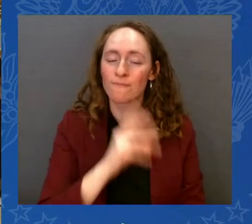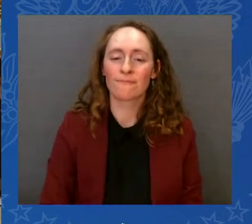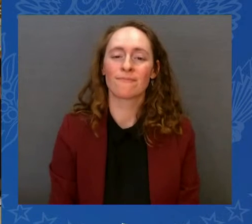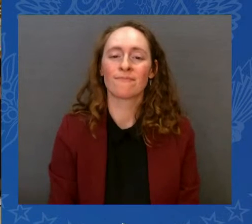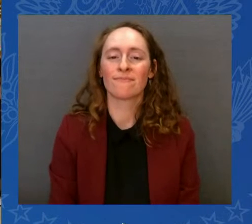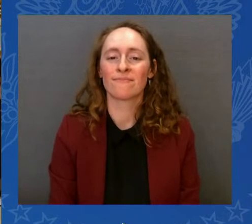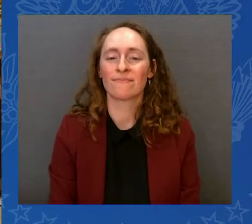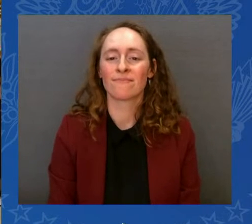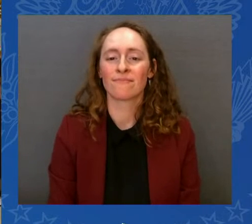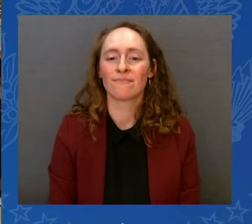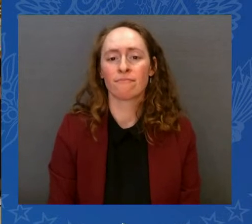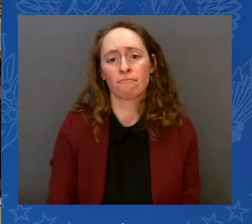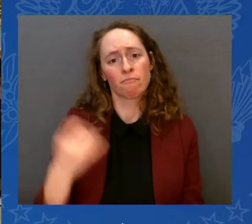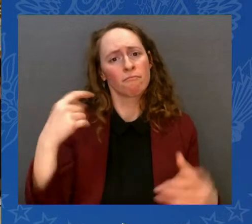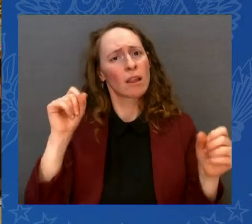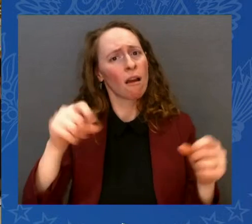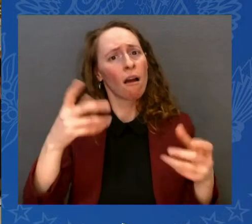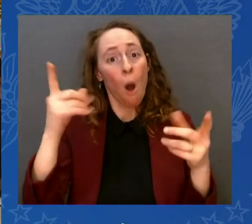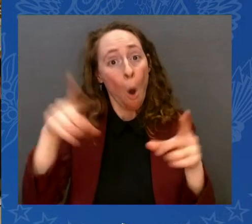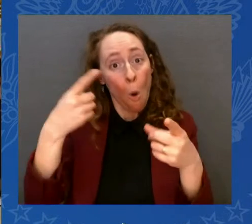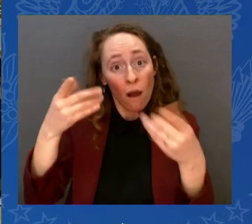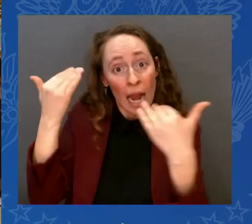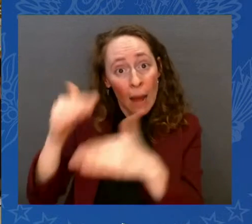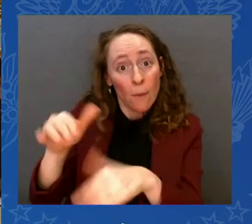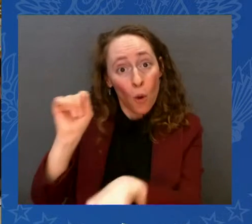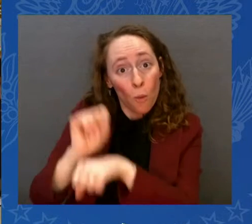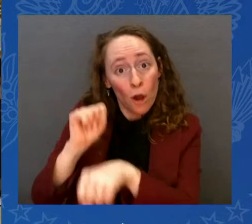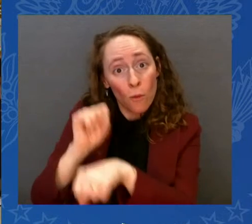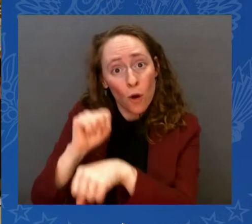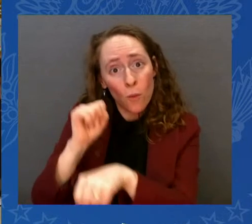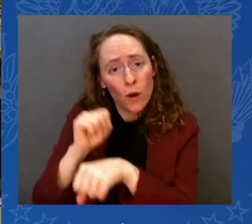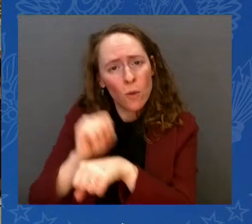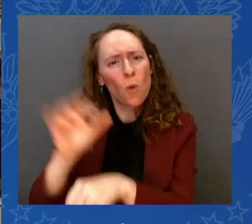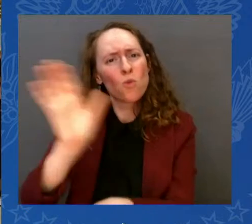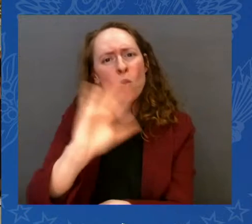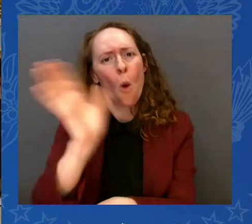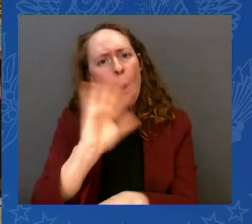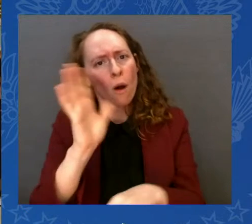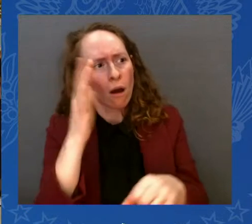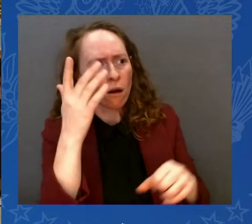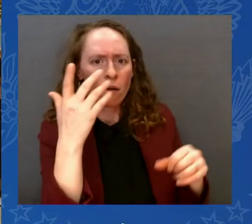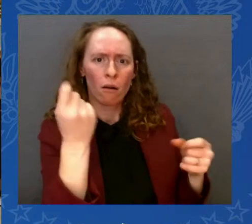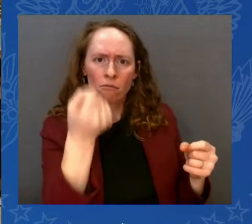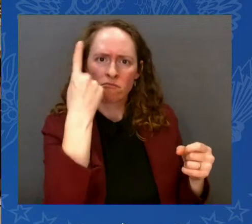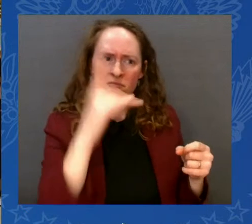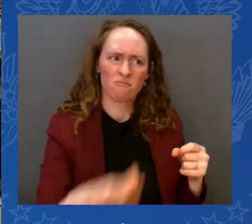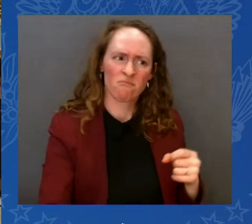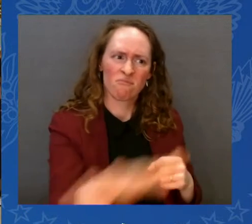but also understanding the direct impact to public health and public education,